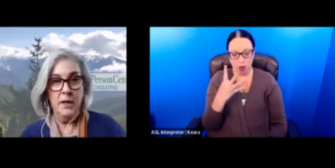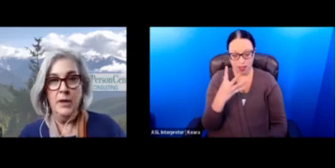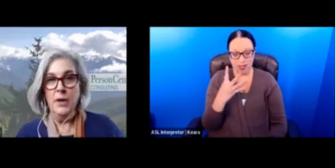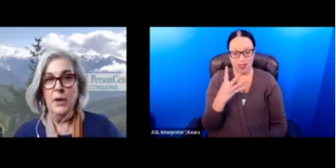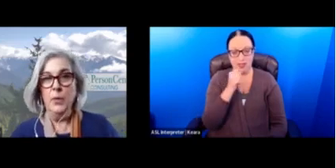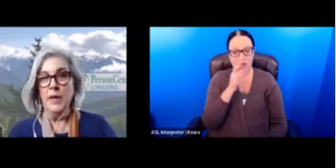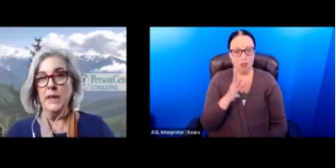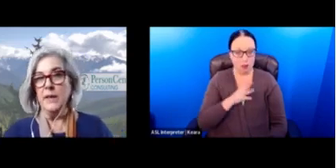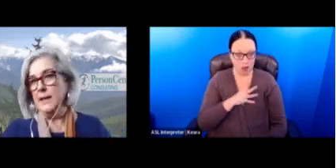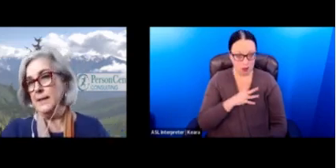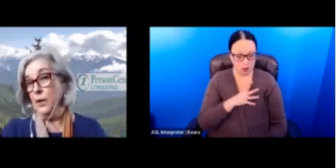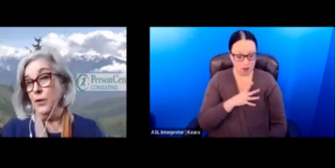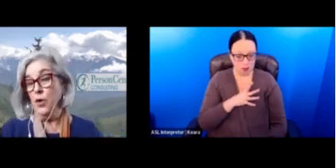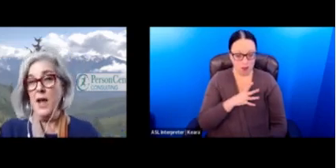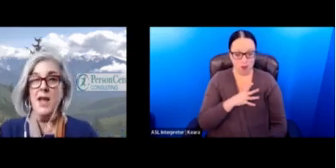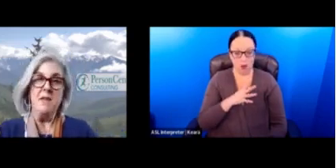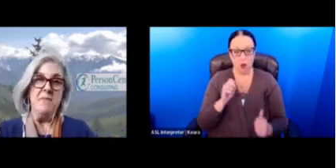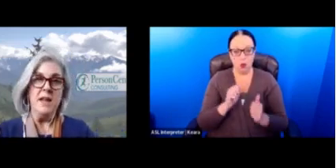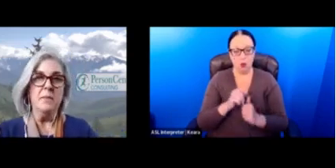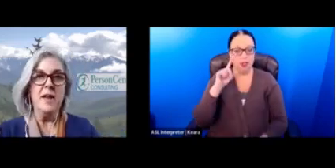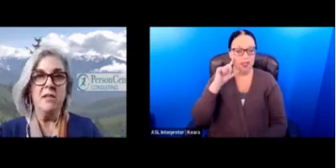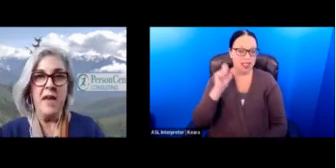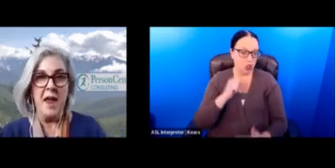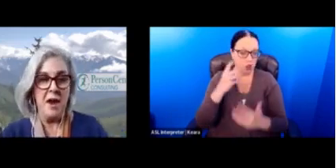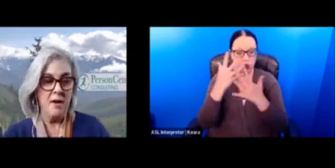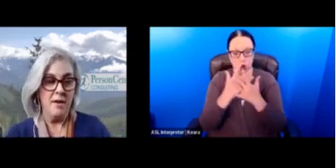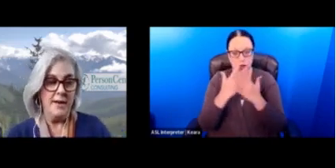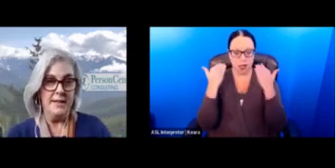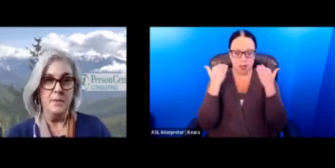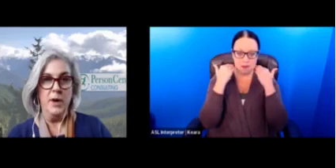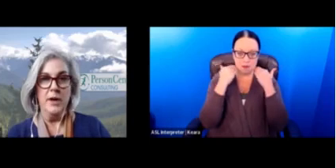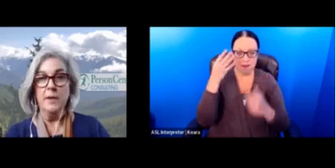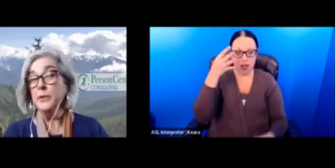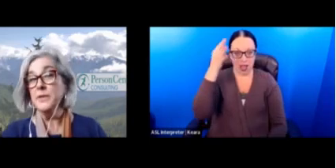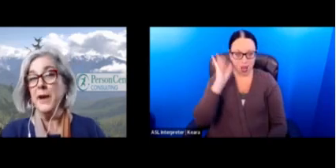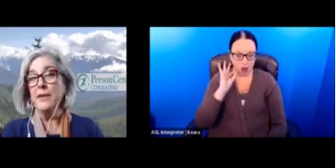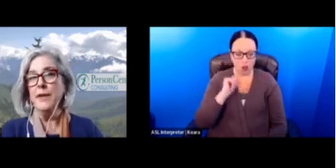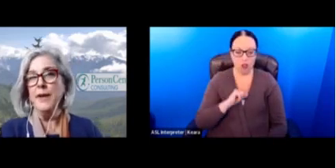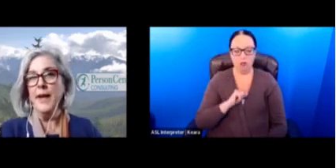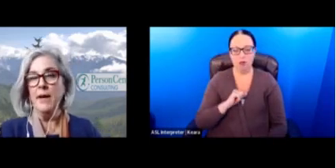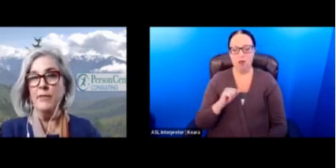silver gray, medium length hair, wearing a blue sweater, and I have red glasses on. And behind